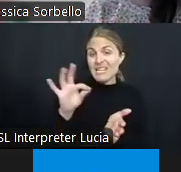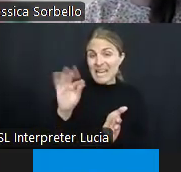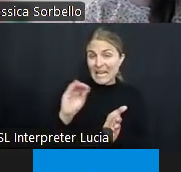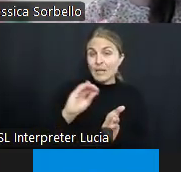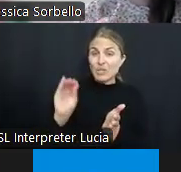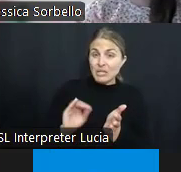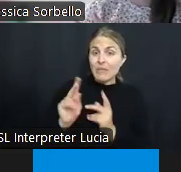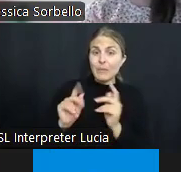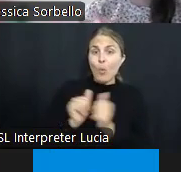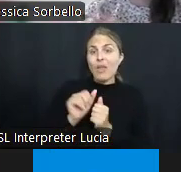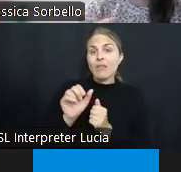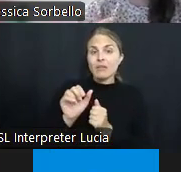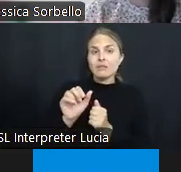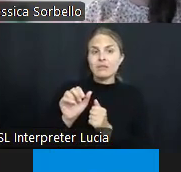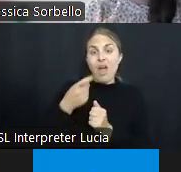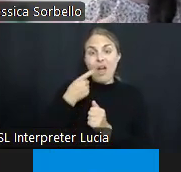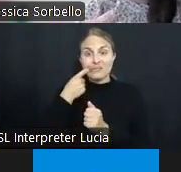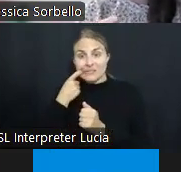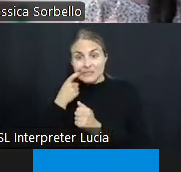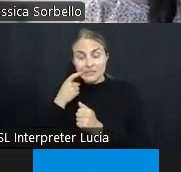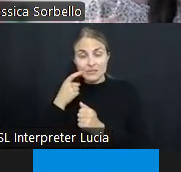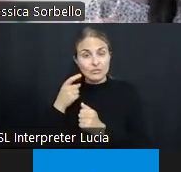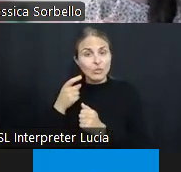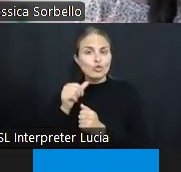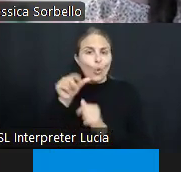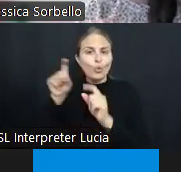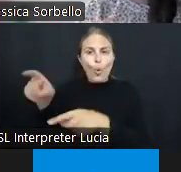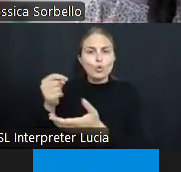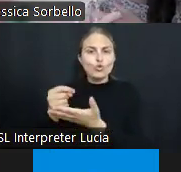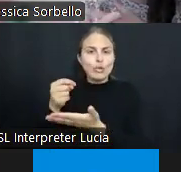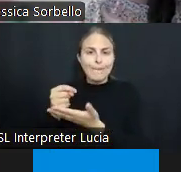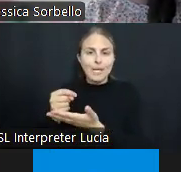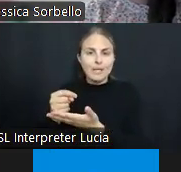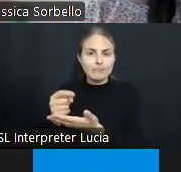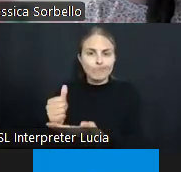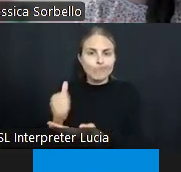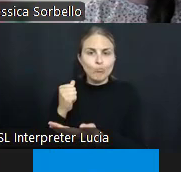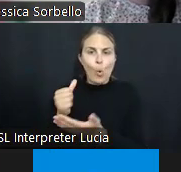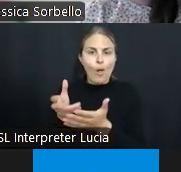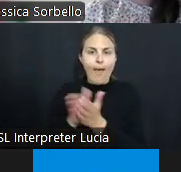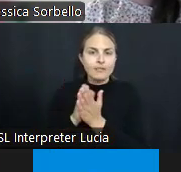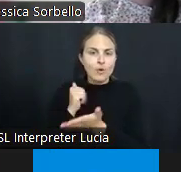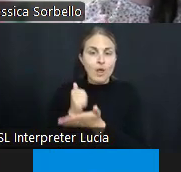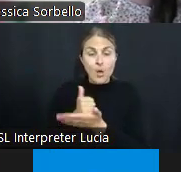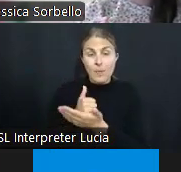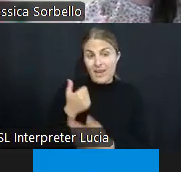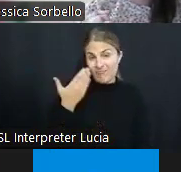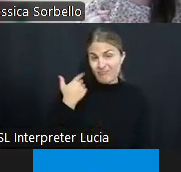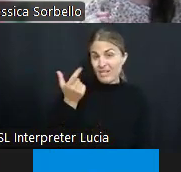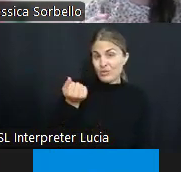treatment. In 2019, only 18 percent of people received opioid use disorder medications to treat it. While